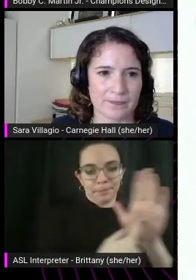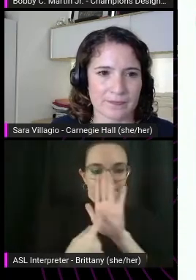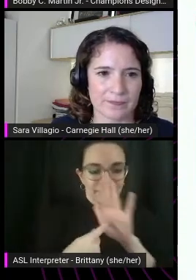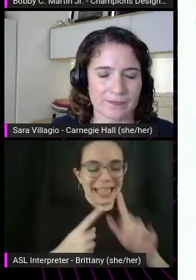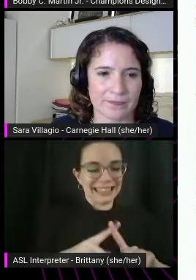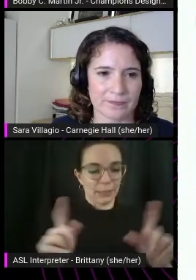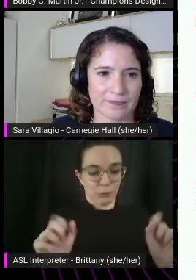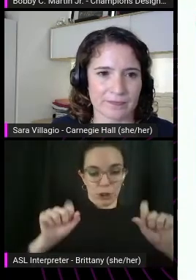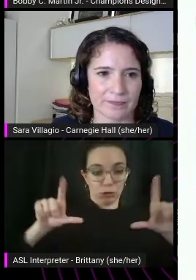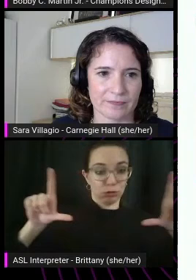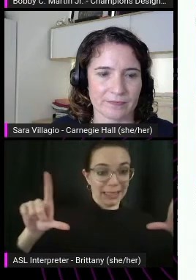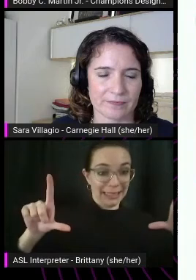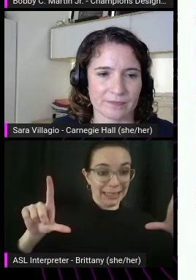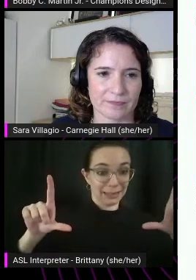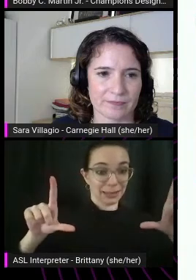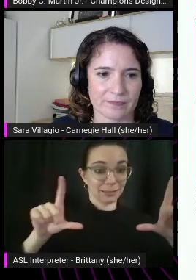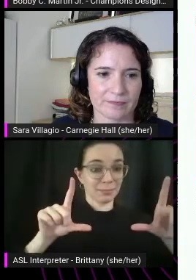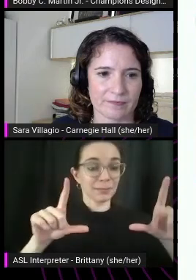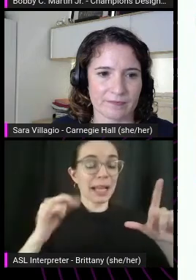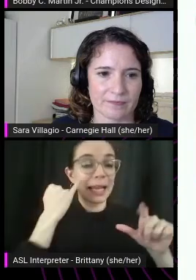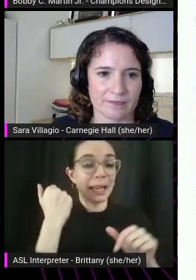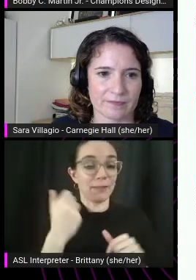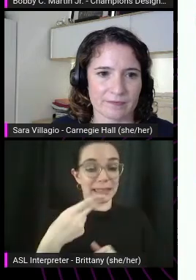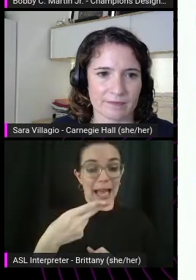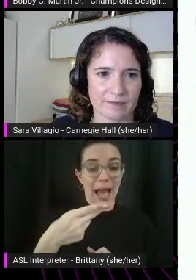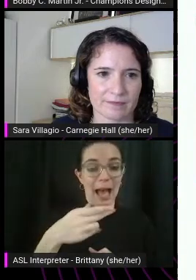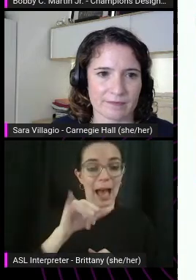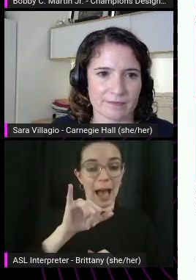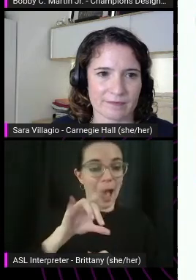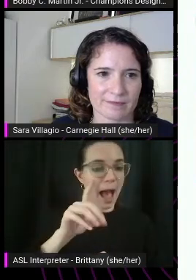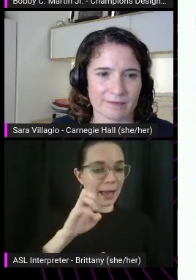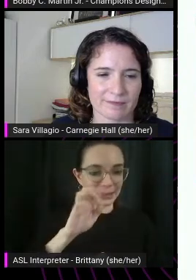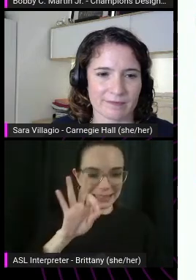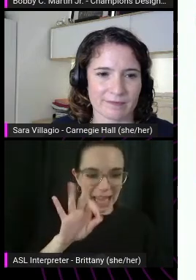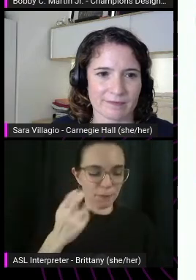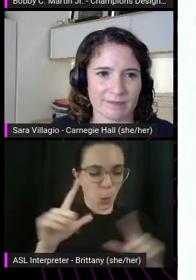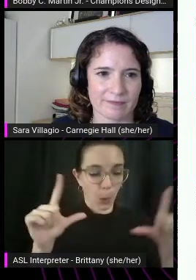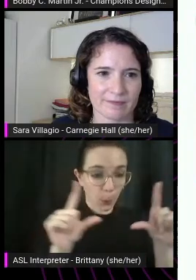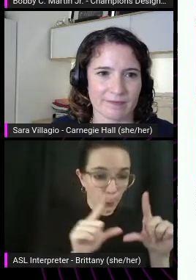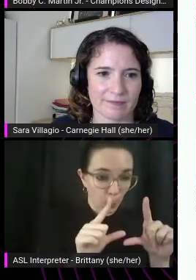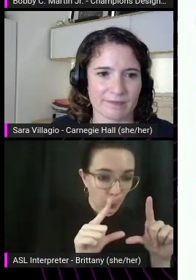whether that's a high-end, hi-def screen or some of the smaller ones or older ones.